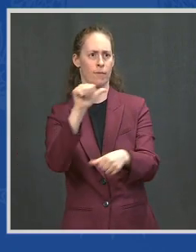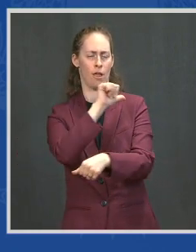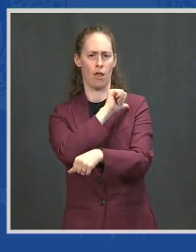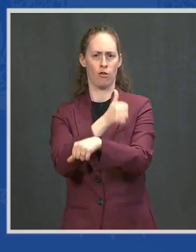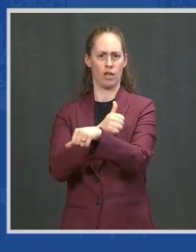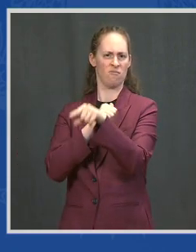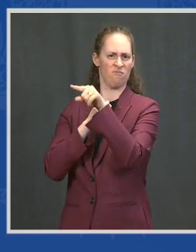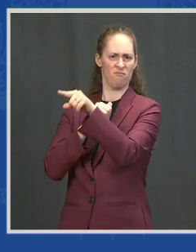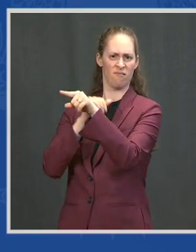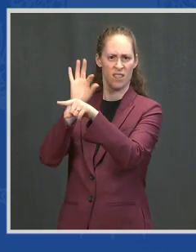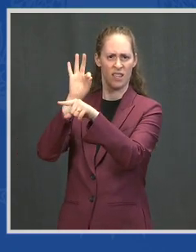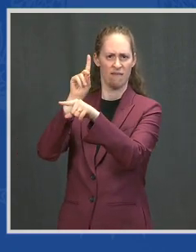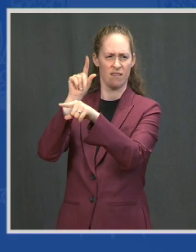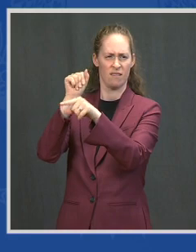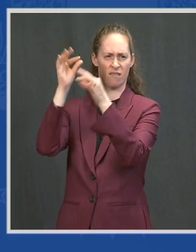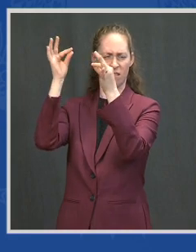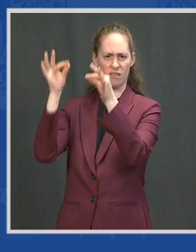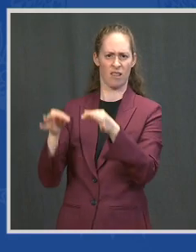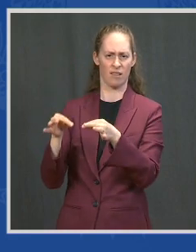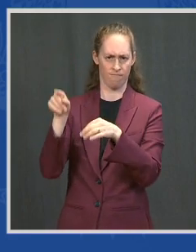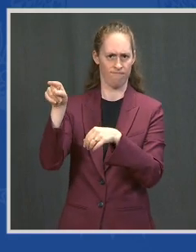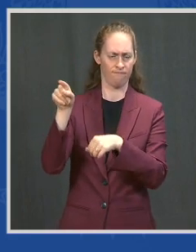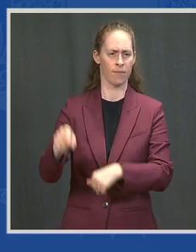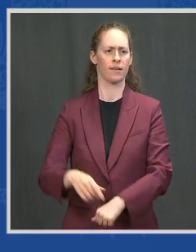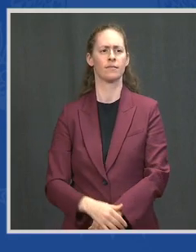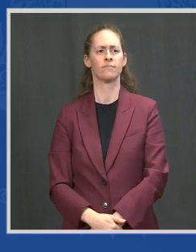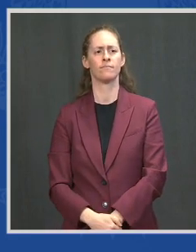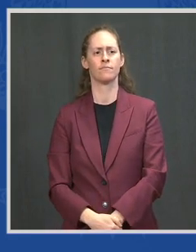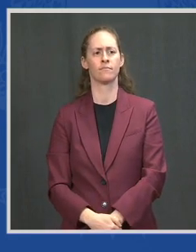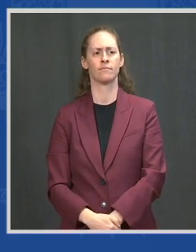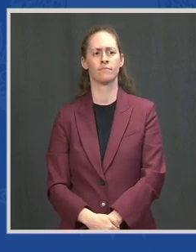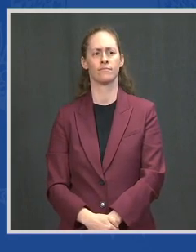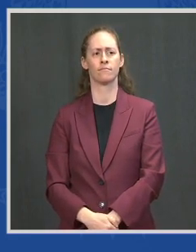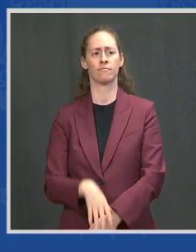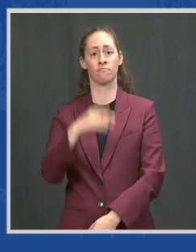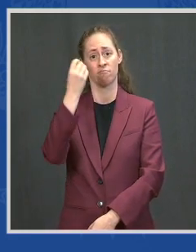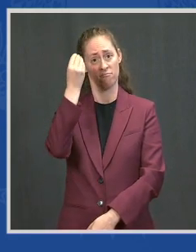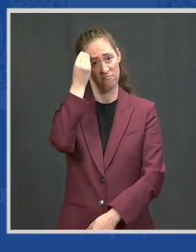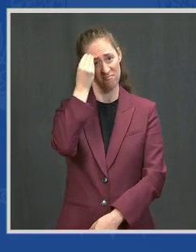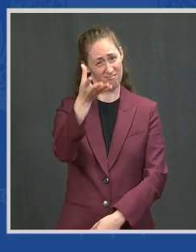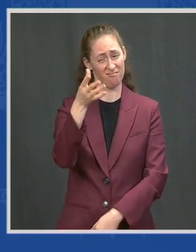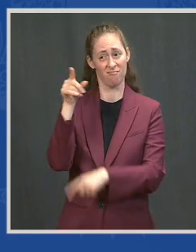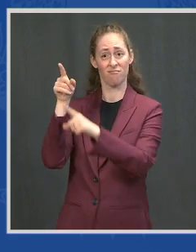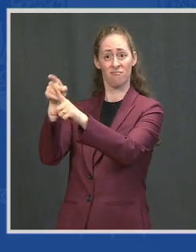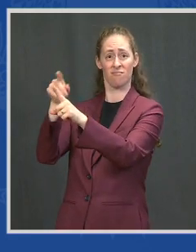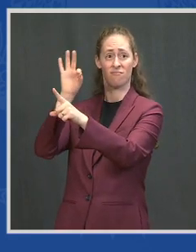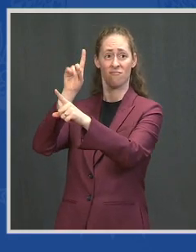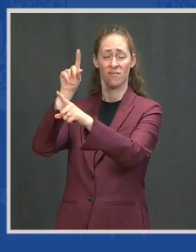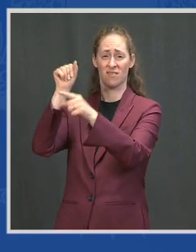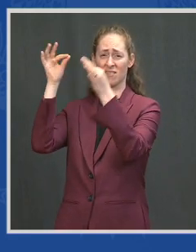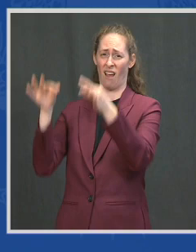The FDA and the FDA alone will make that decision. Today, I want American parents to know